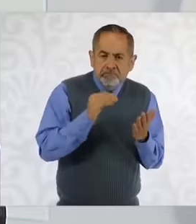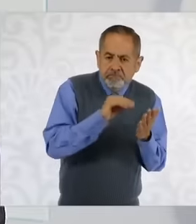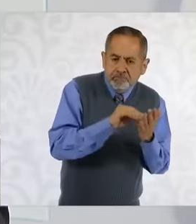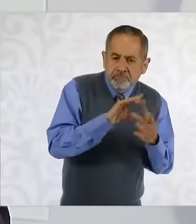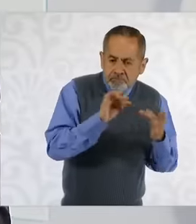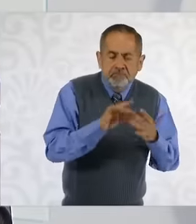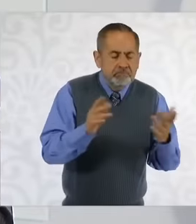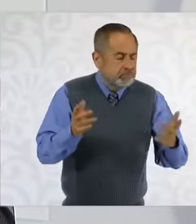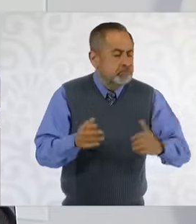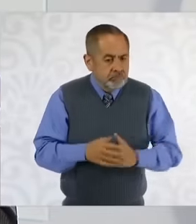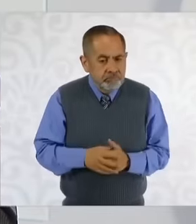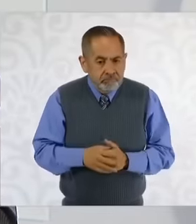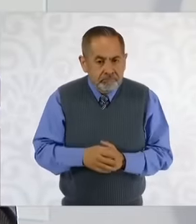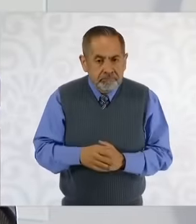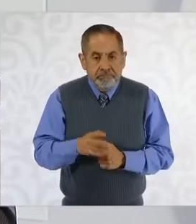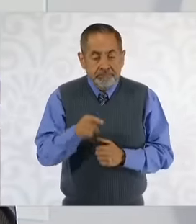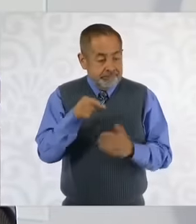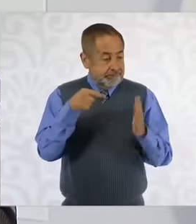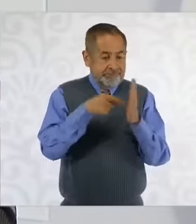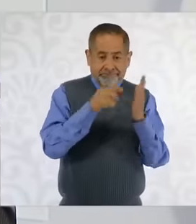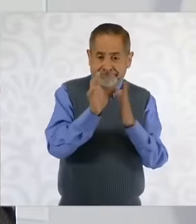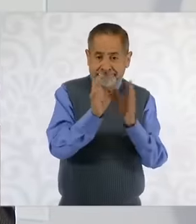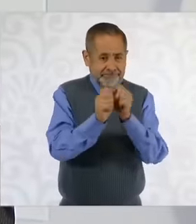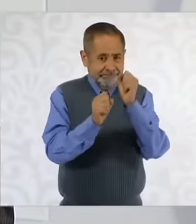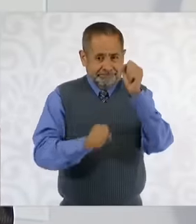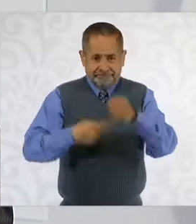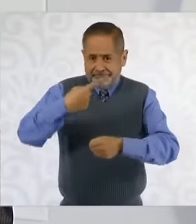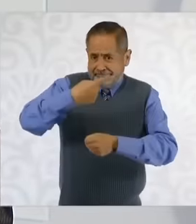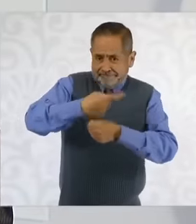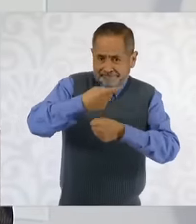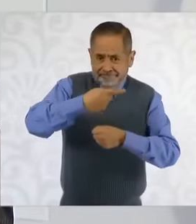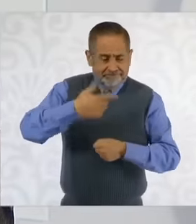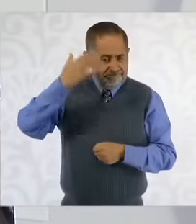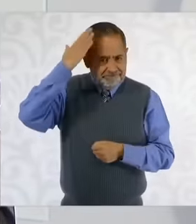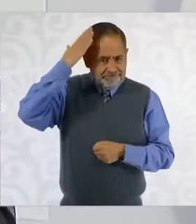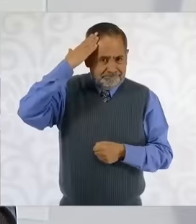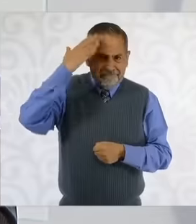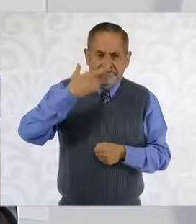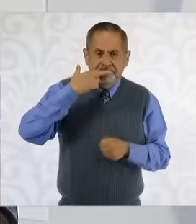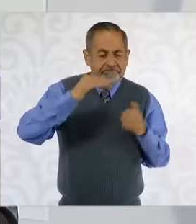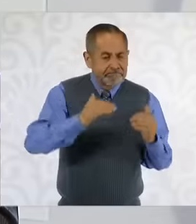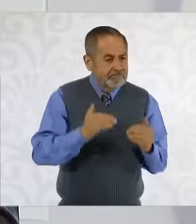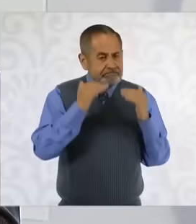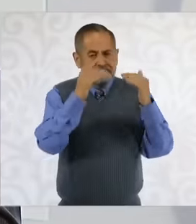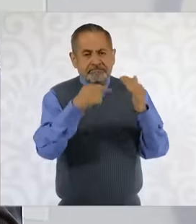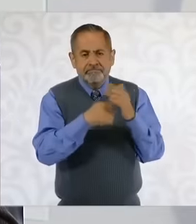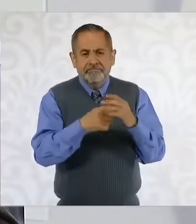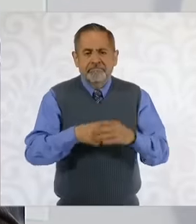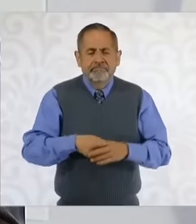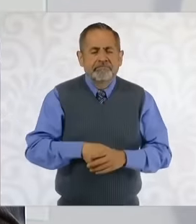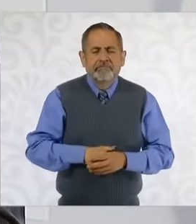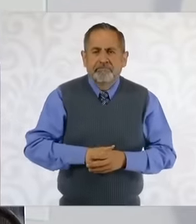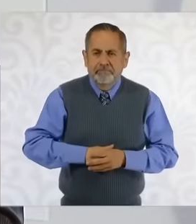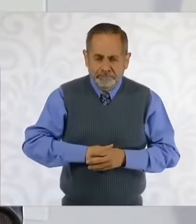the Constitution has supremacy but that it must admit a mechanism for reforms or additions